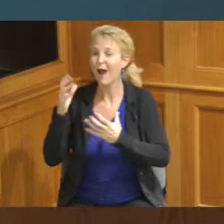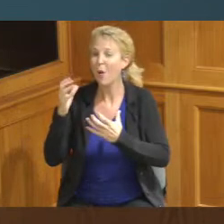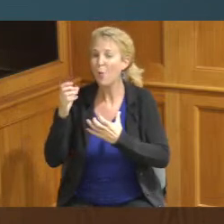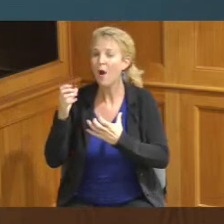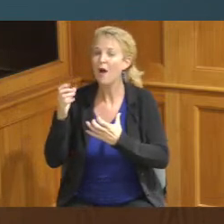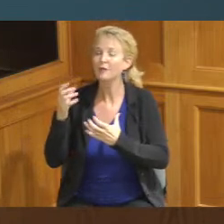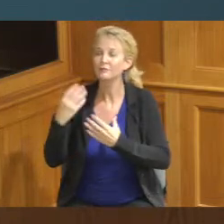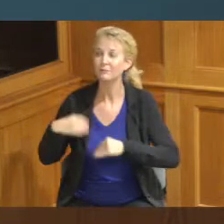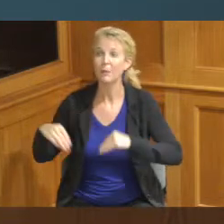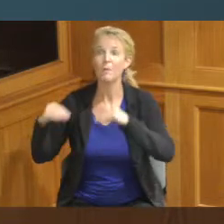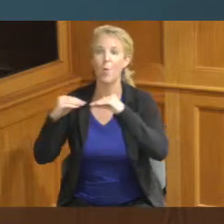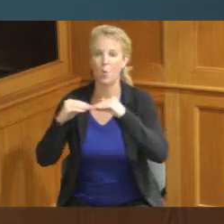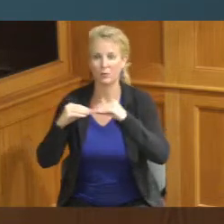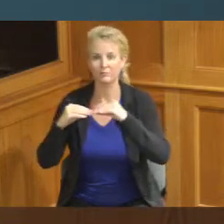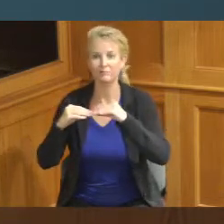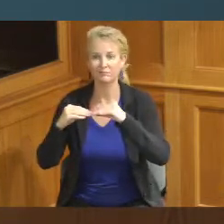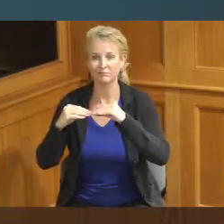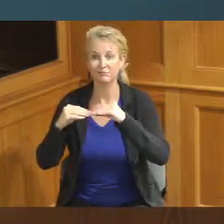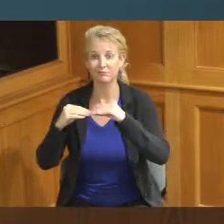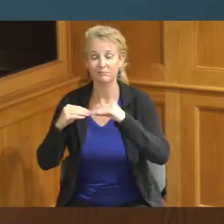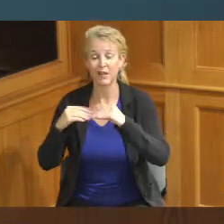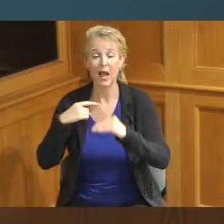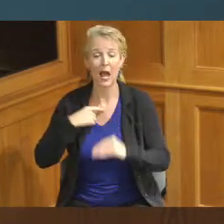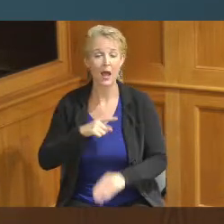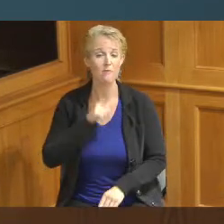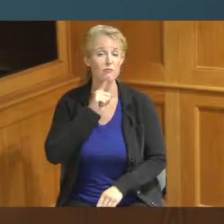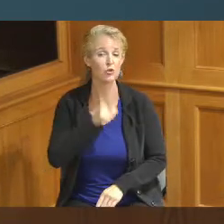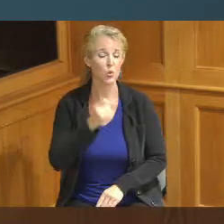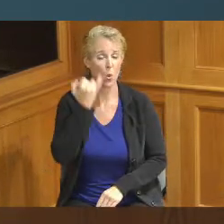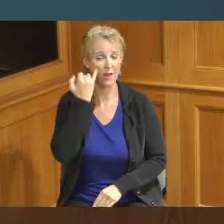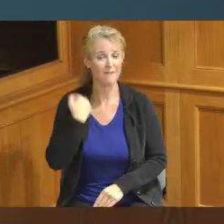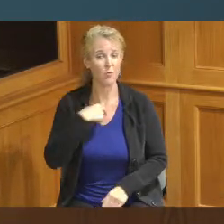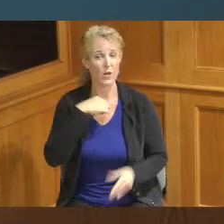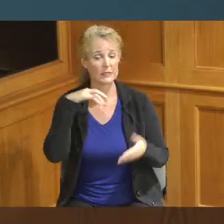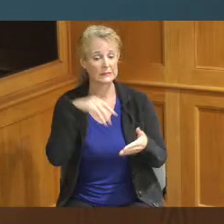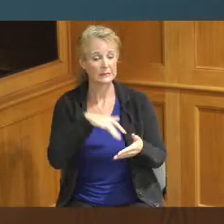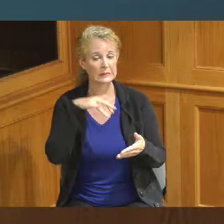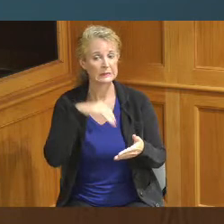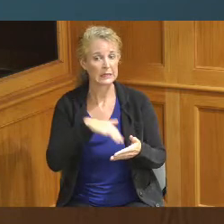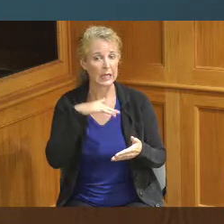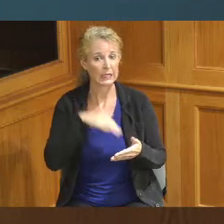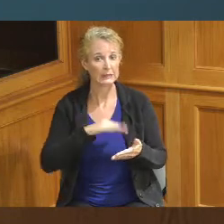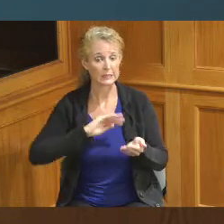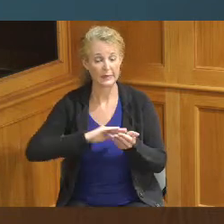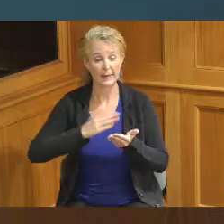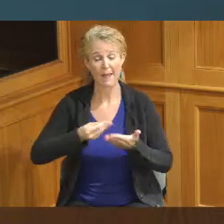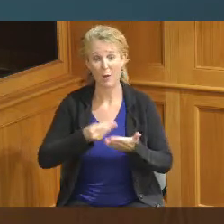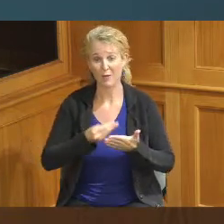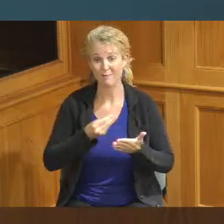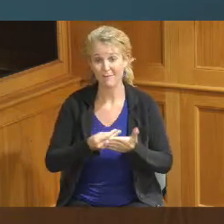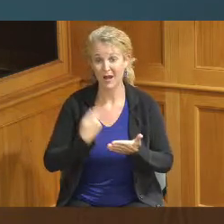more I bet if we did a study Hamilton County the M the amount of money we spend and the percentage we